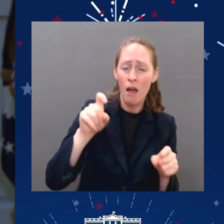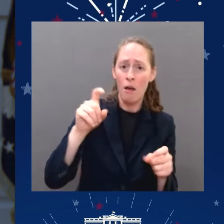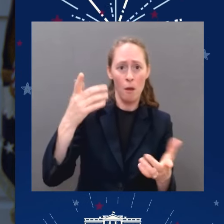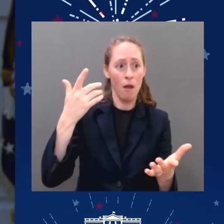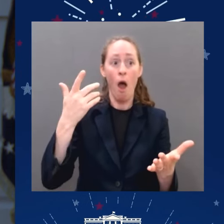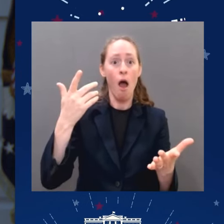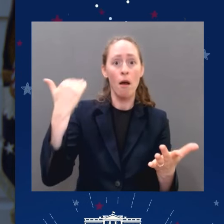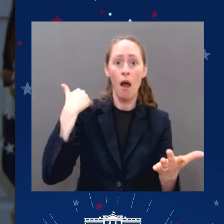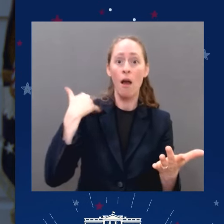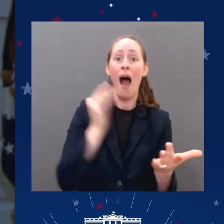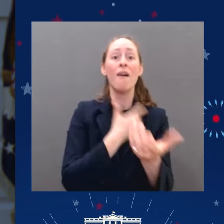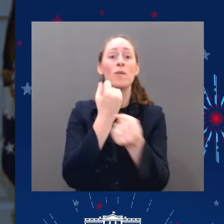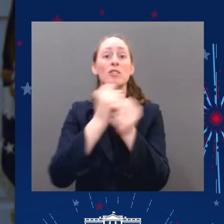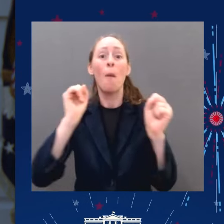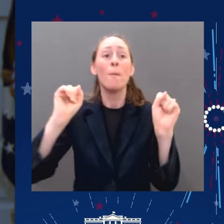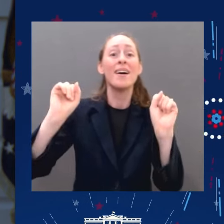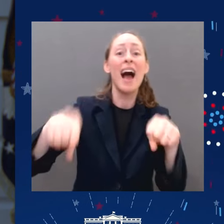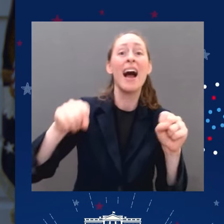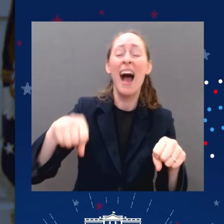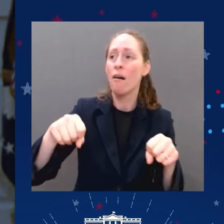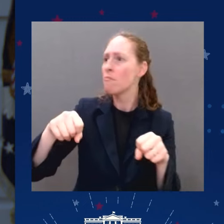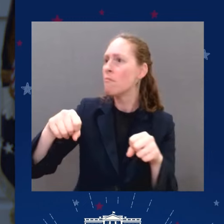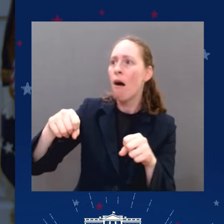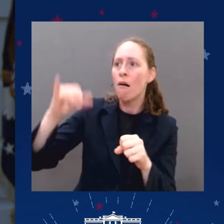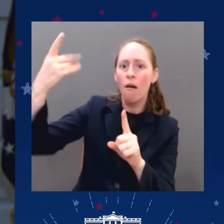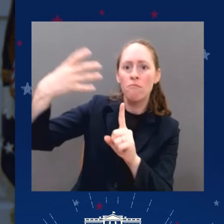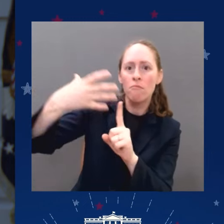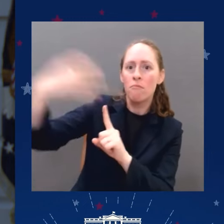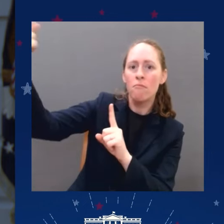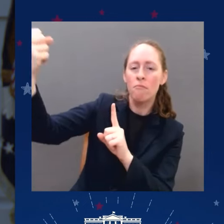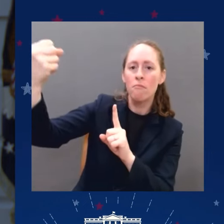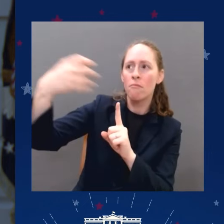A reminder that we remain in an ongoing battle